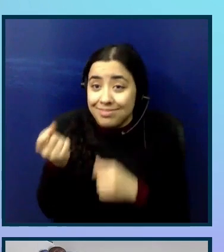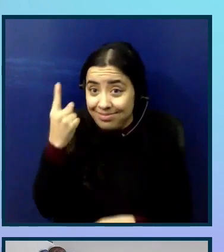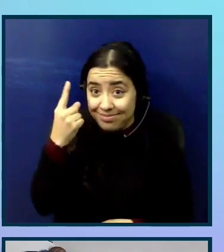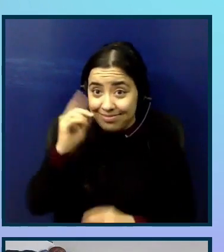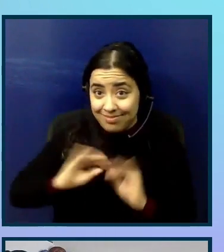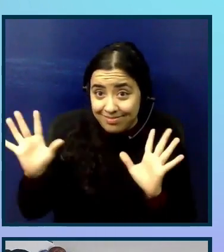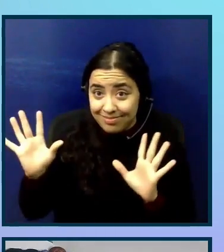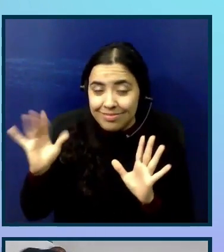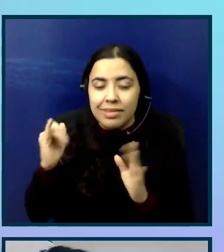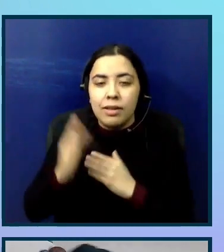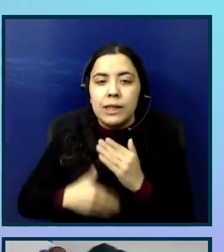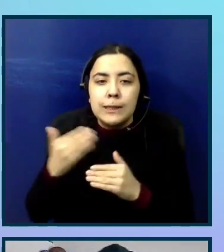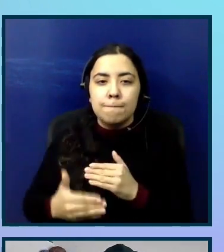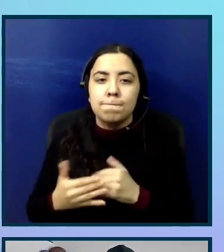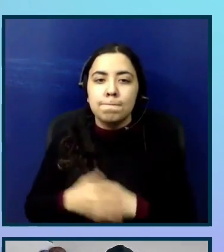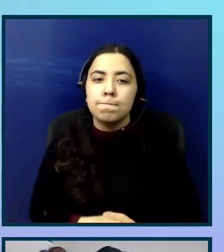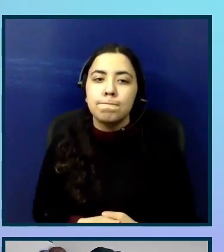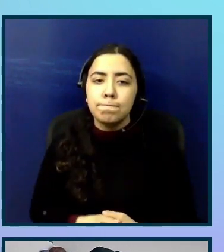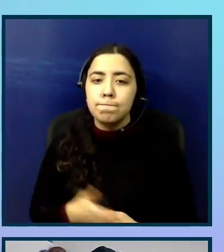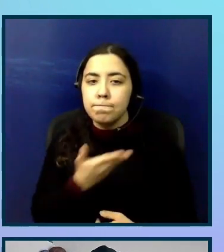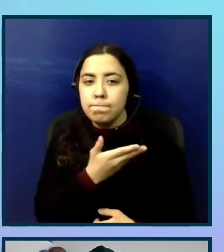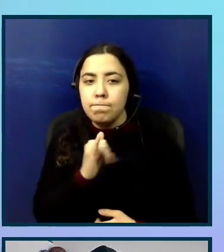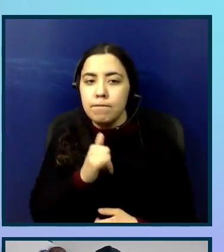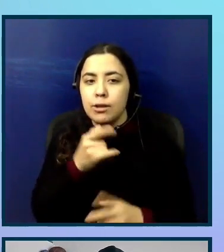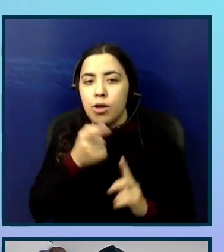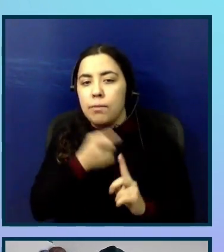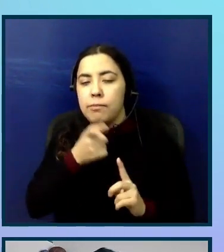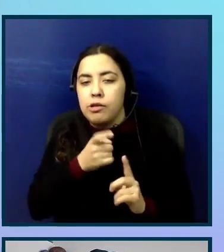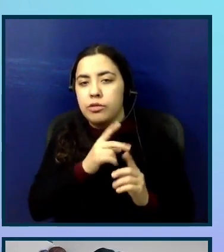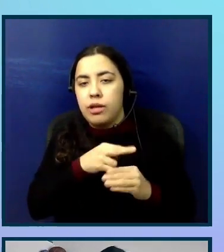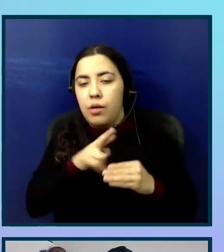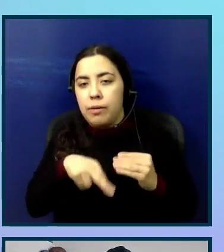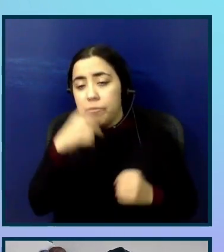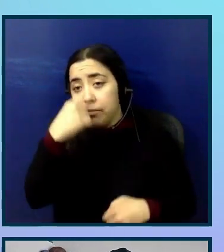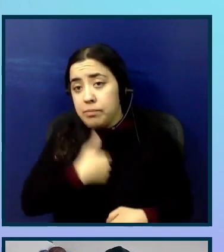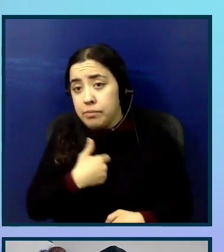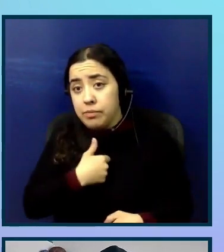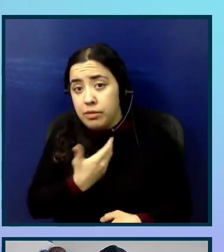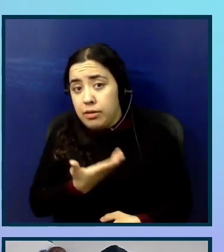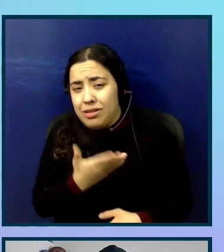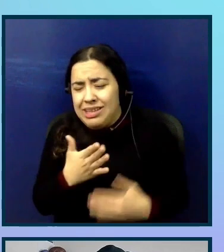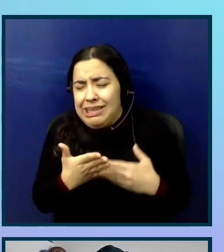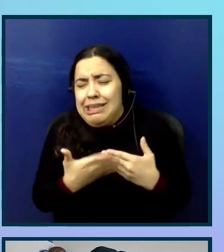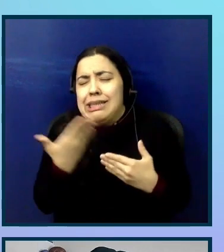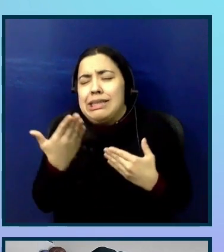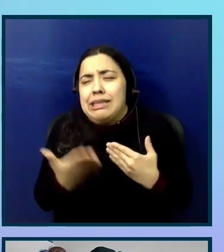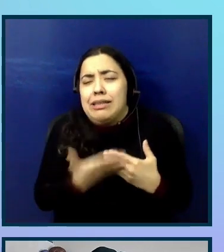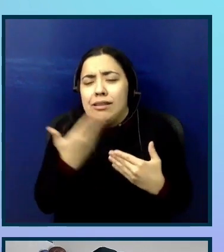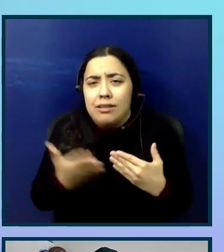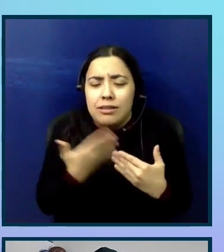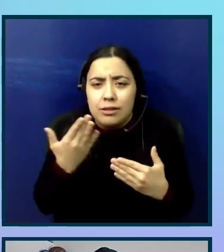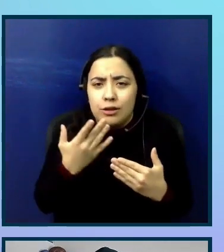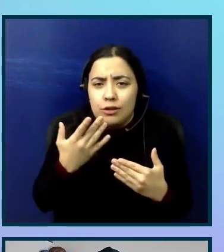So that is automation and again, automation to me is some other people is the easiest way to get somebody on board accessibility, right?